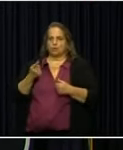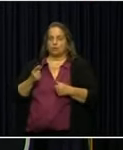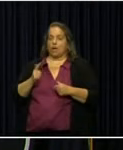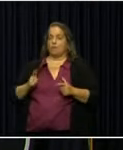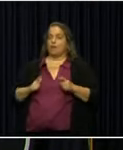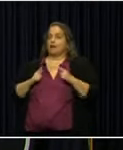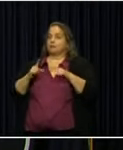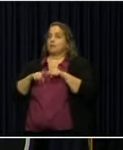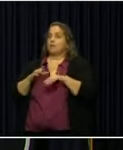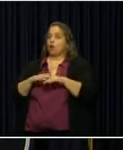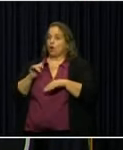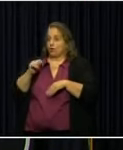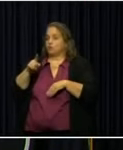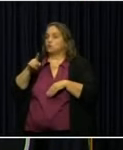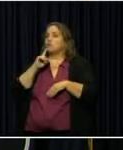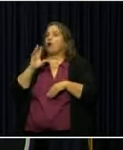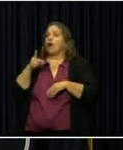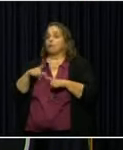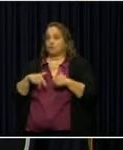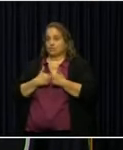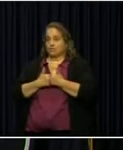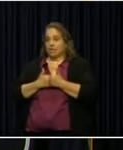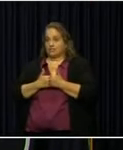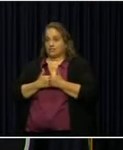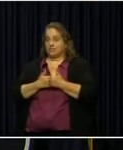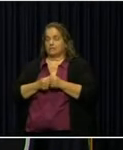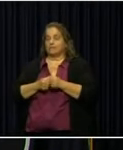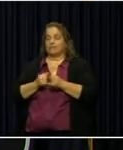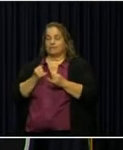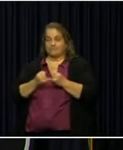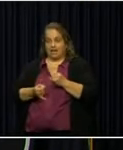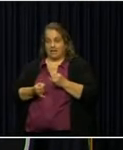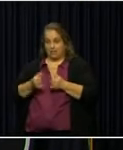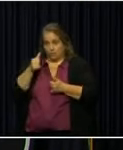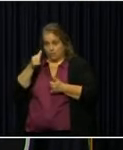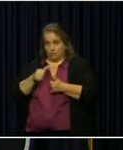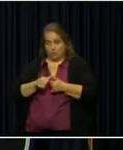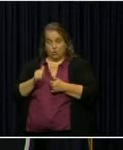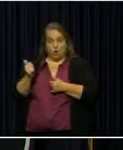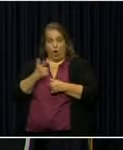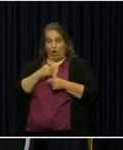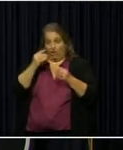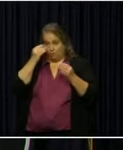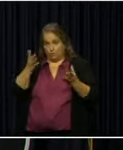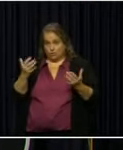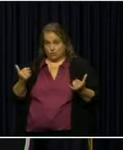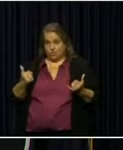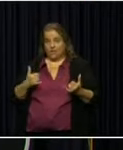FOR ANYTHING BUT BROTHERHOOD. WE ARE.